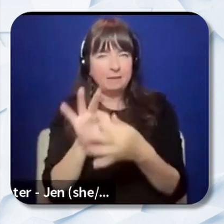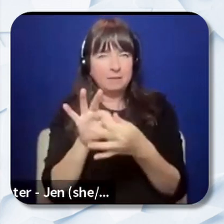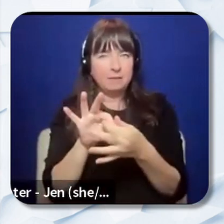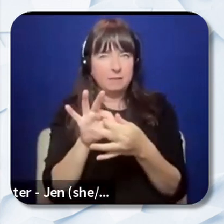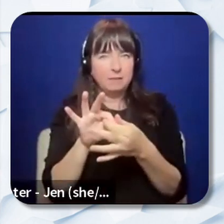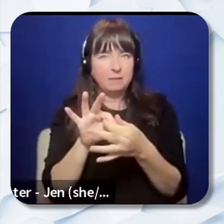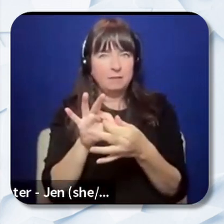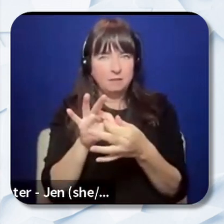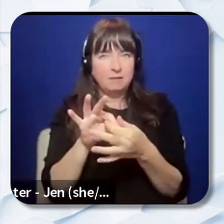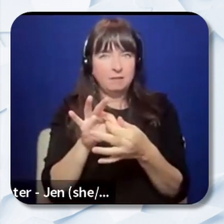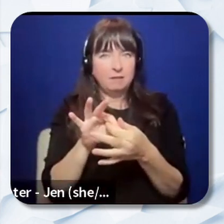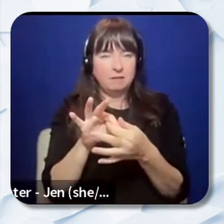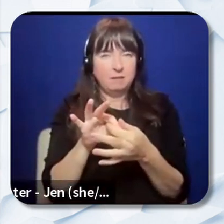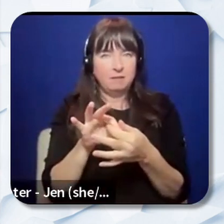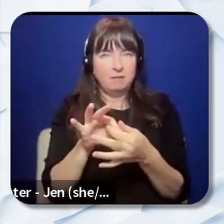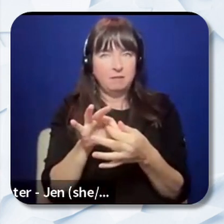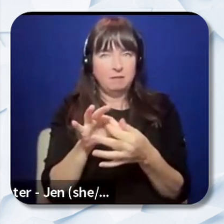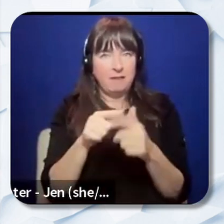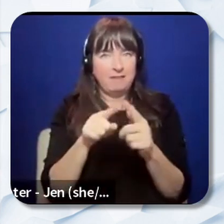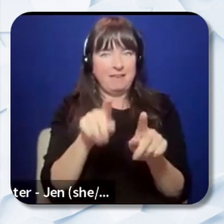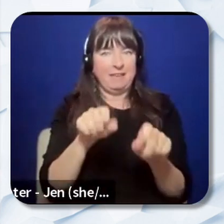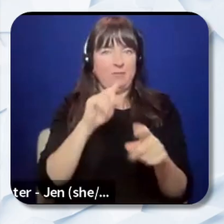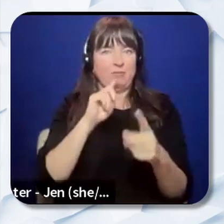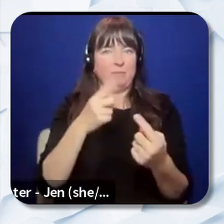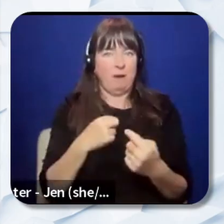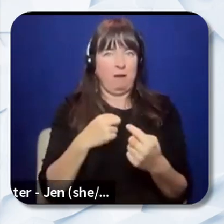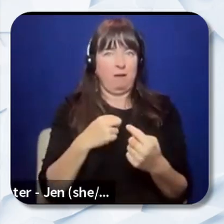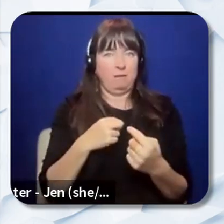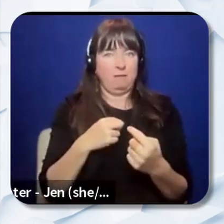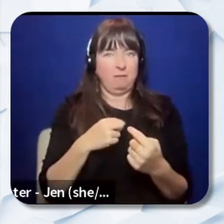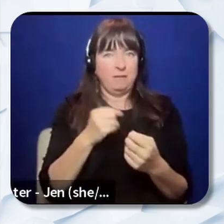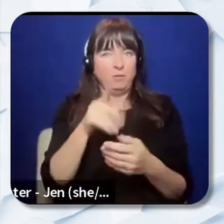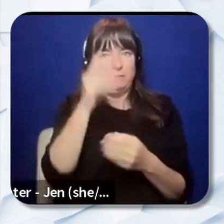what you want to hear and listen to or actually help them the way you need to. So that was just